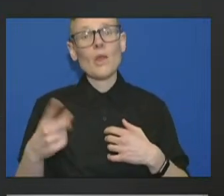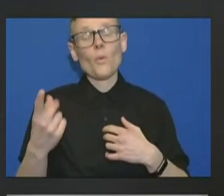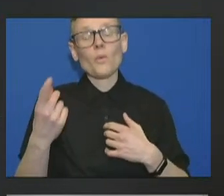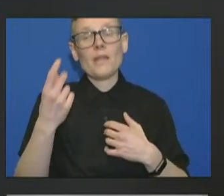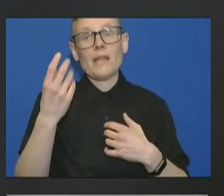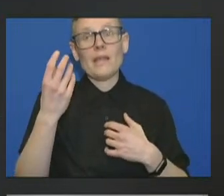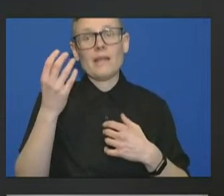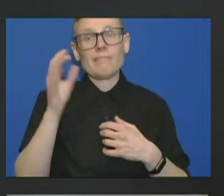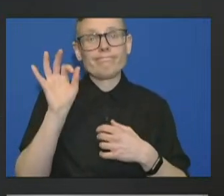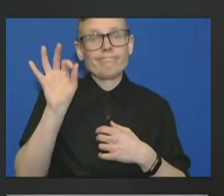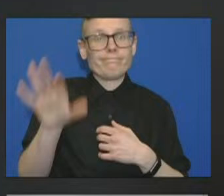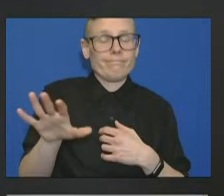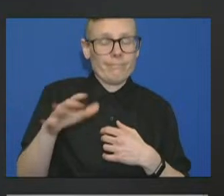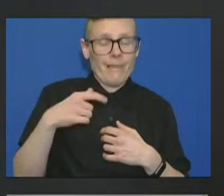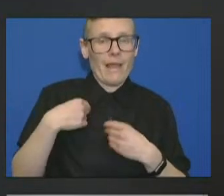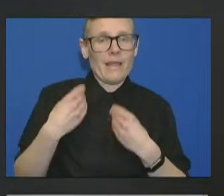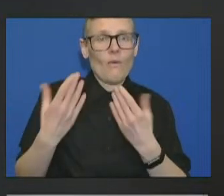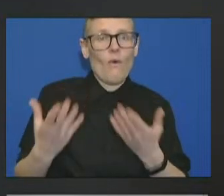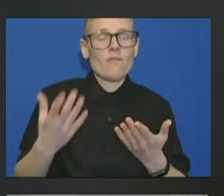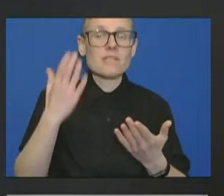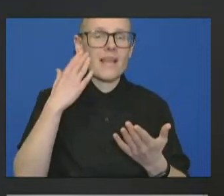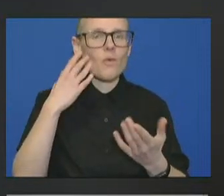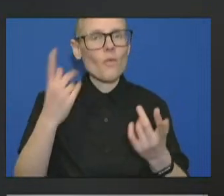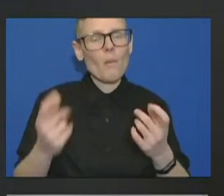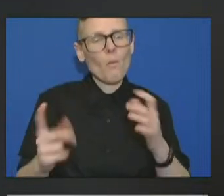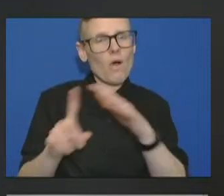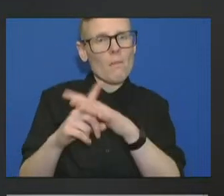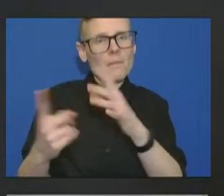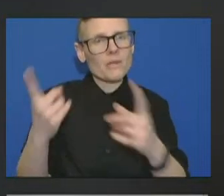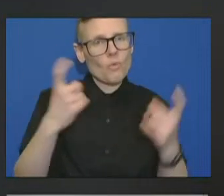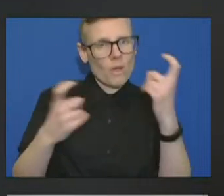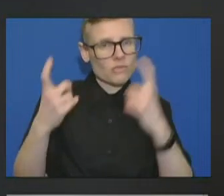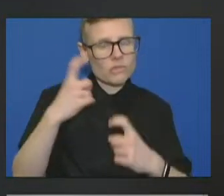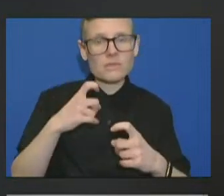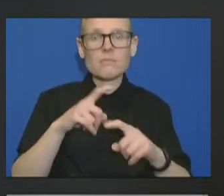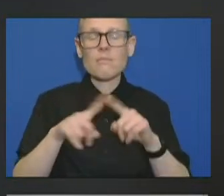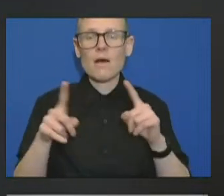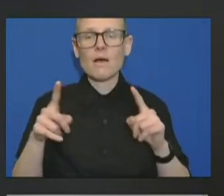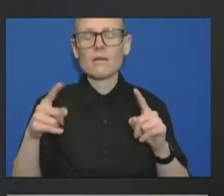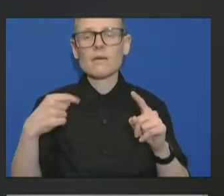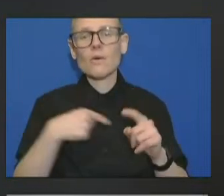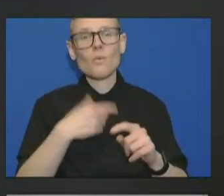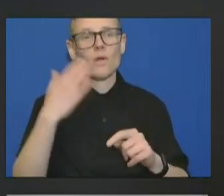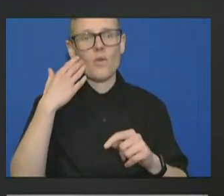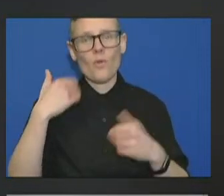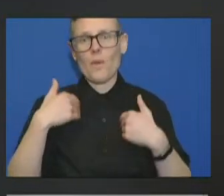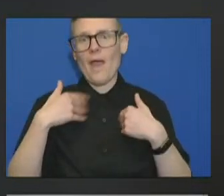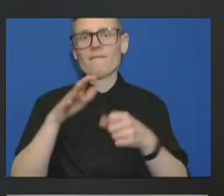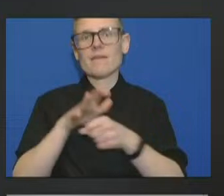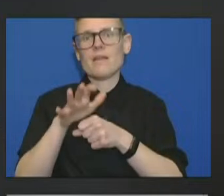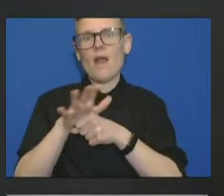will feel some kind of way about this. The only solace that I'm going to offer at this time,